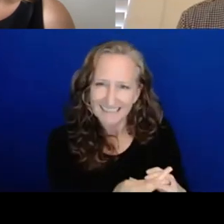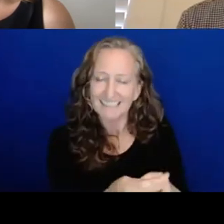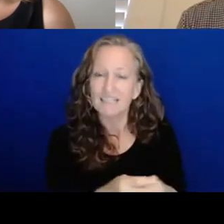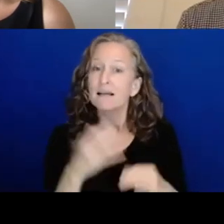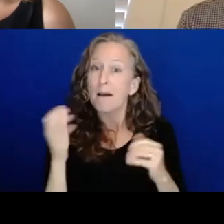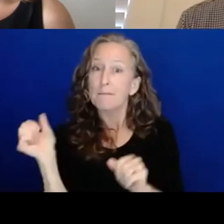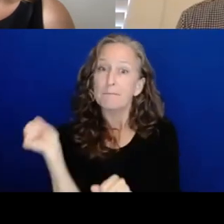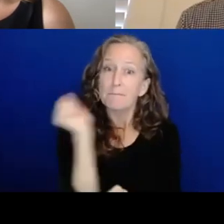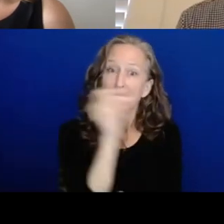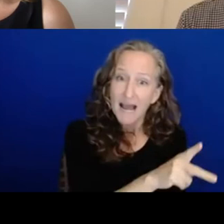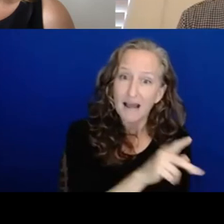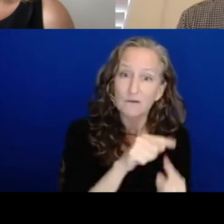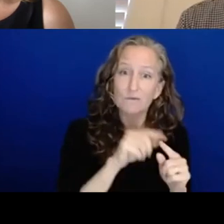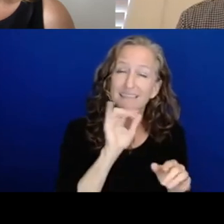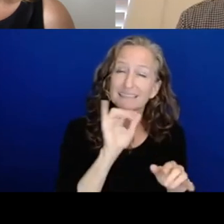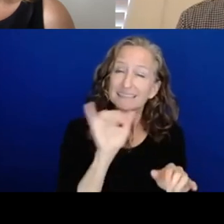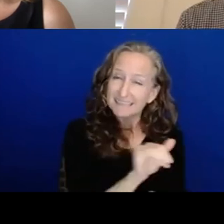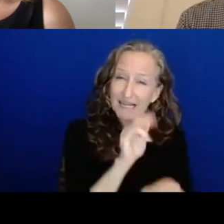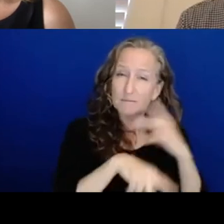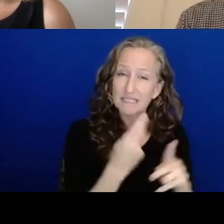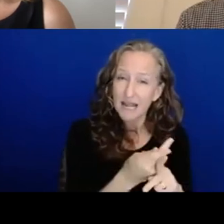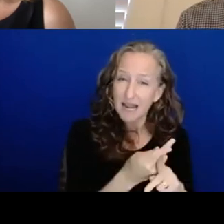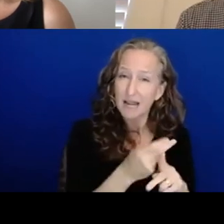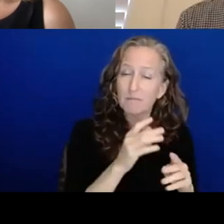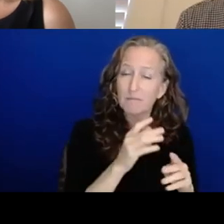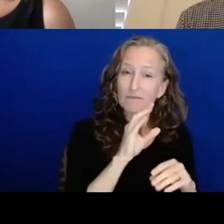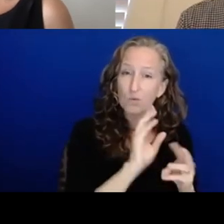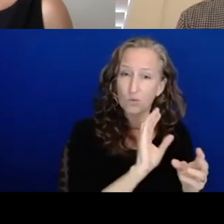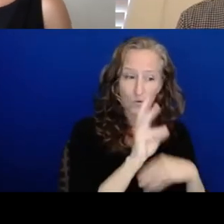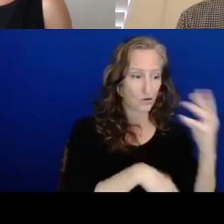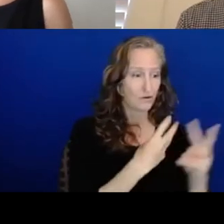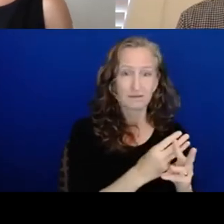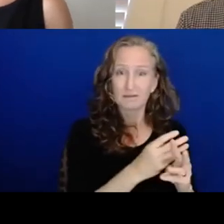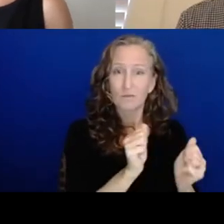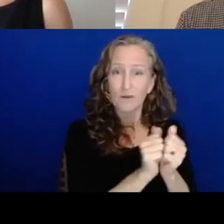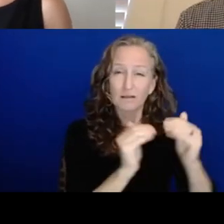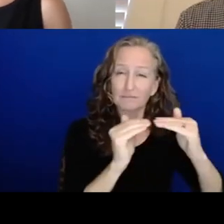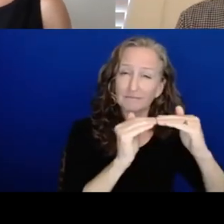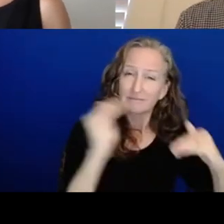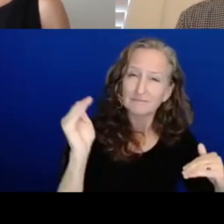past. But that we are the squeaky wheels in this community making sure that this stuff,